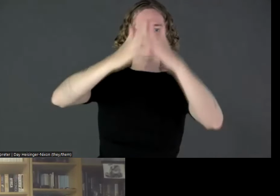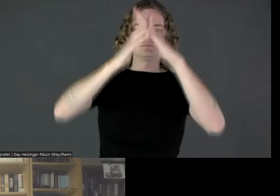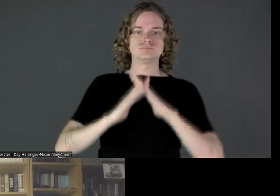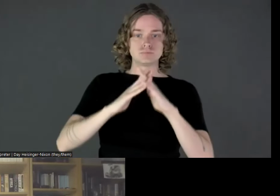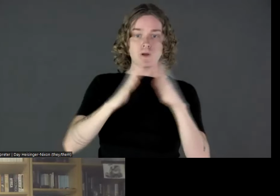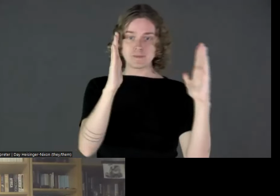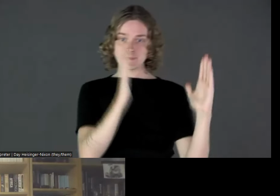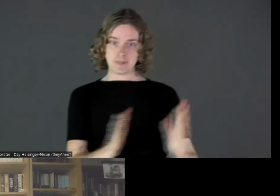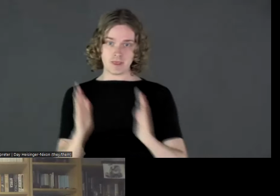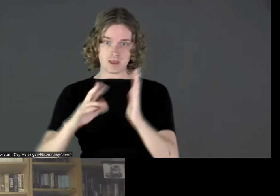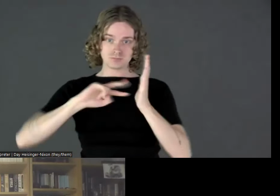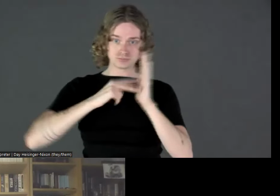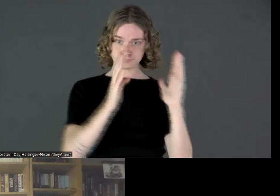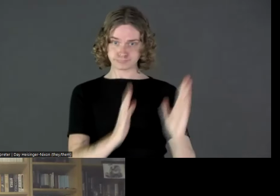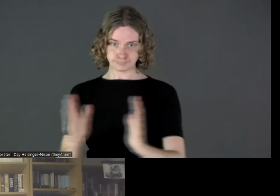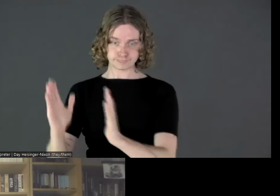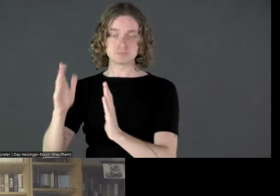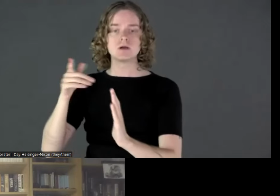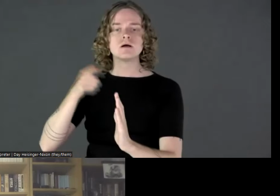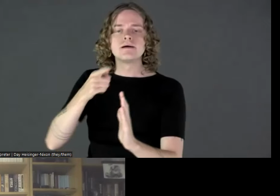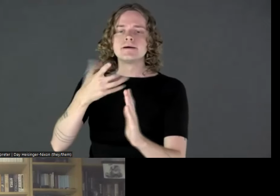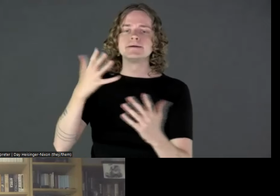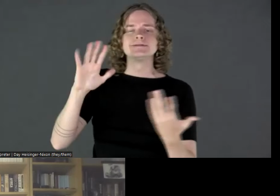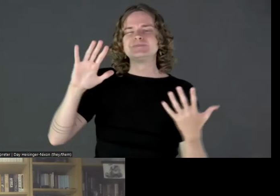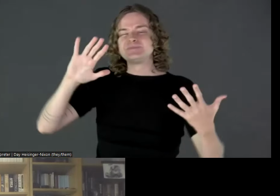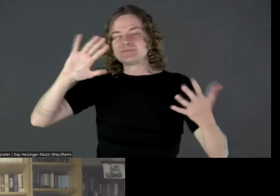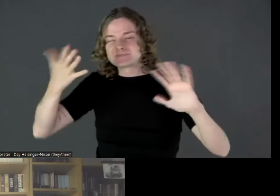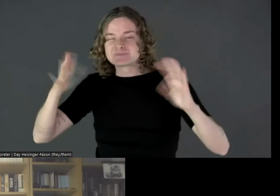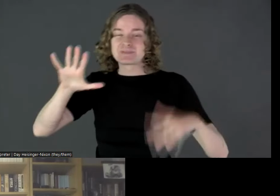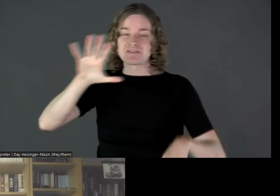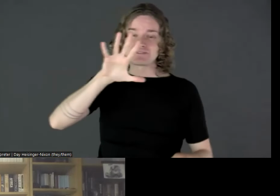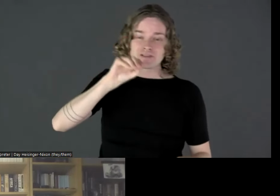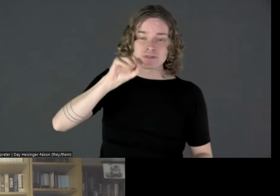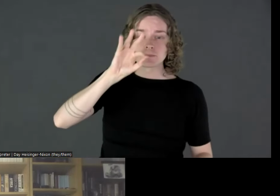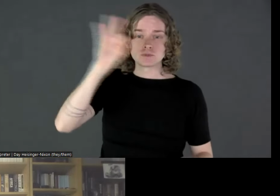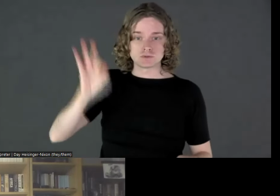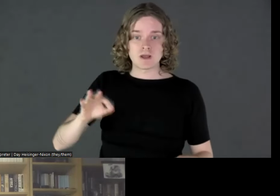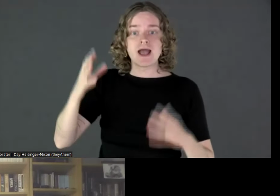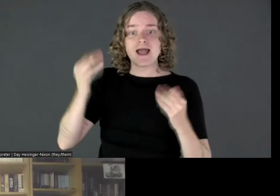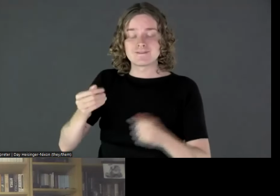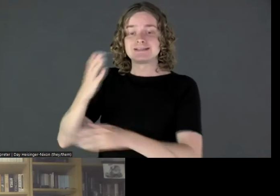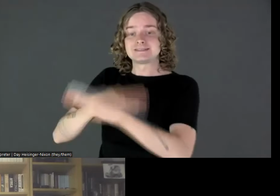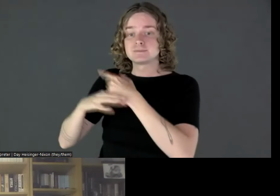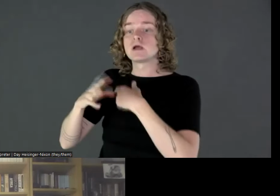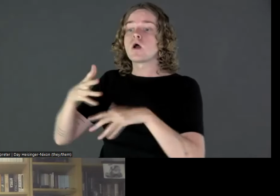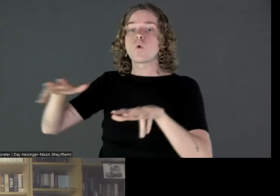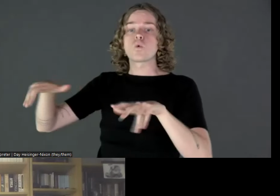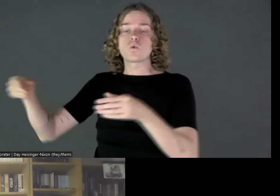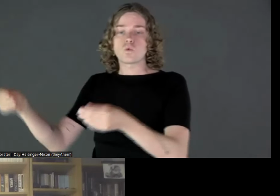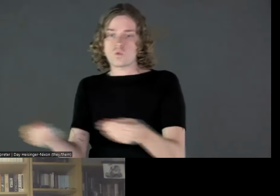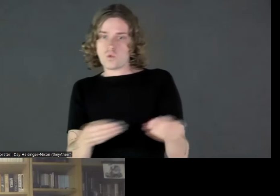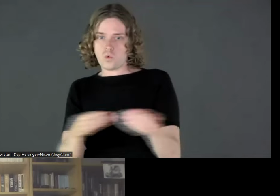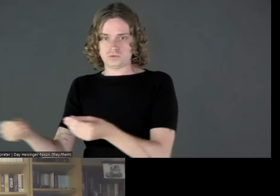a disability inclusive coordination mechanism. And very often, these coordination mechanisms are